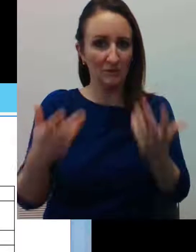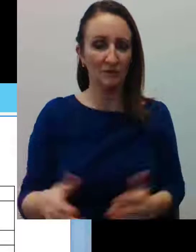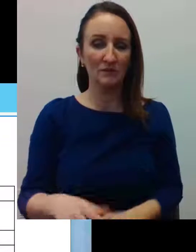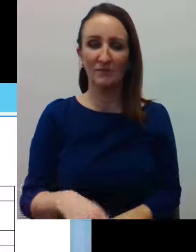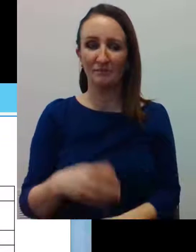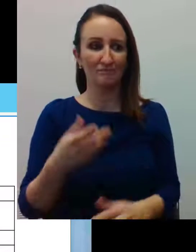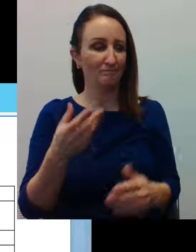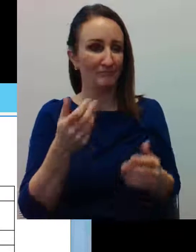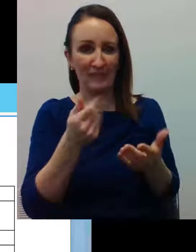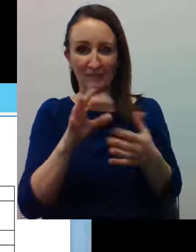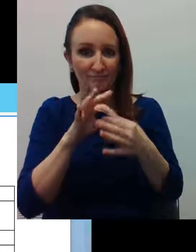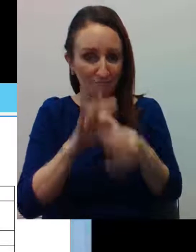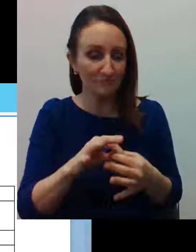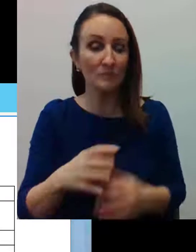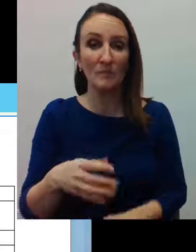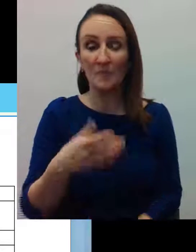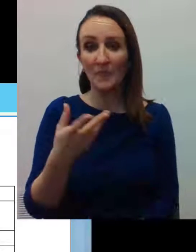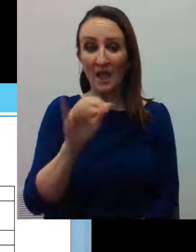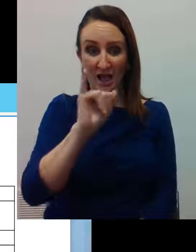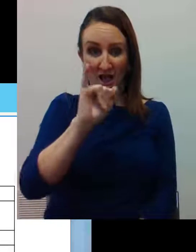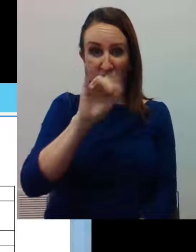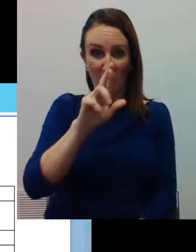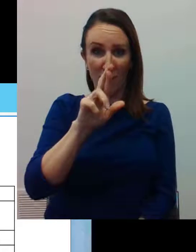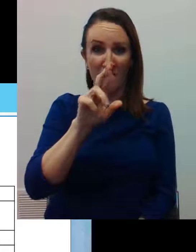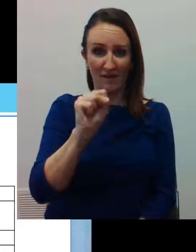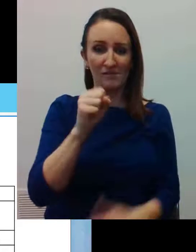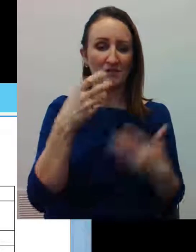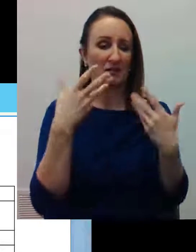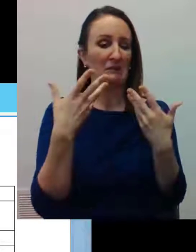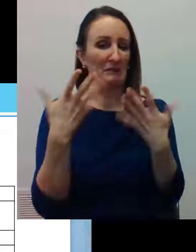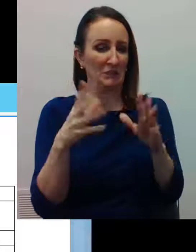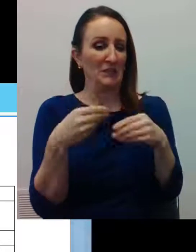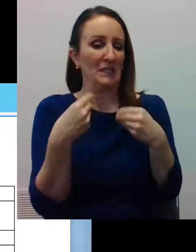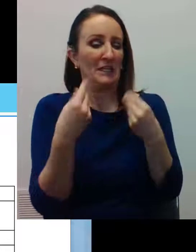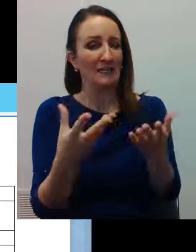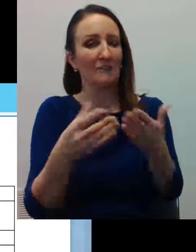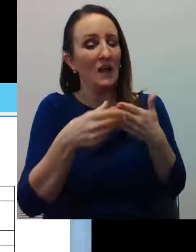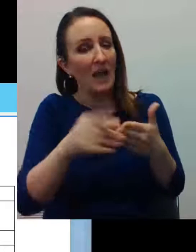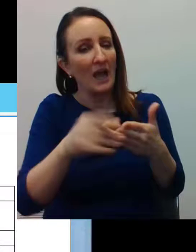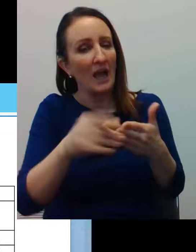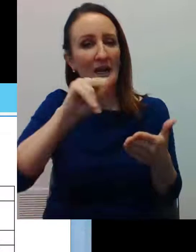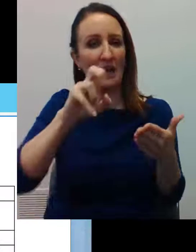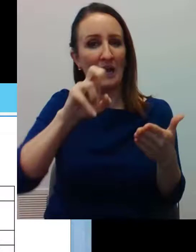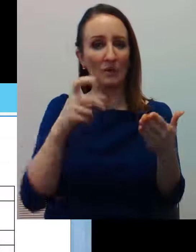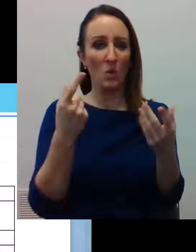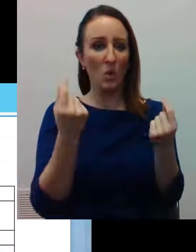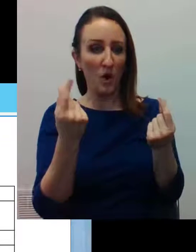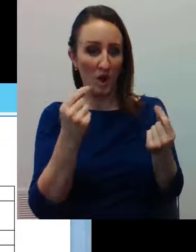The IRS or the Internal Revenue Service has given out some guidelines and what are considerable acceptable purchases.